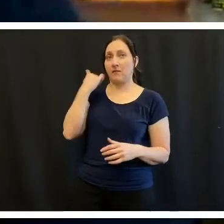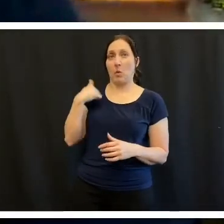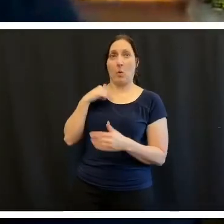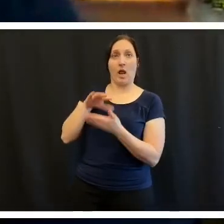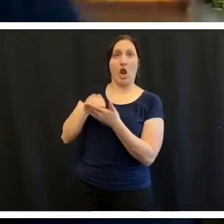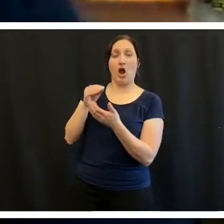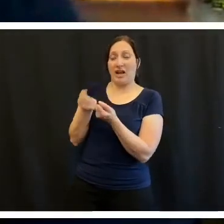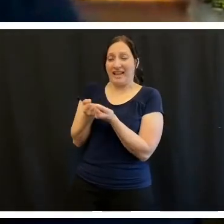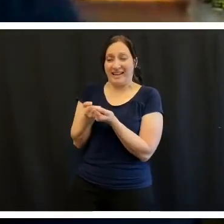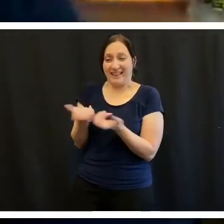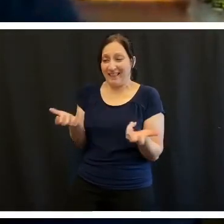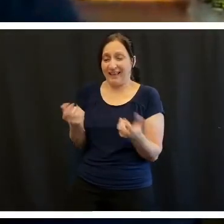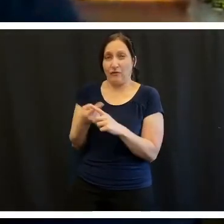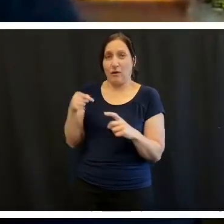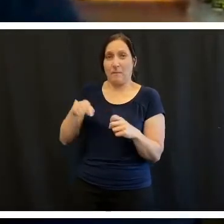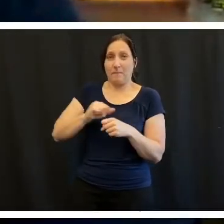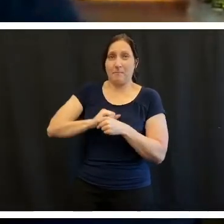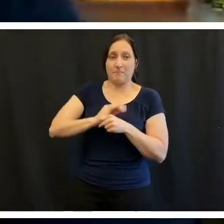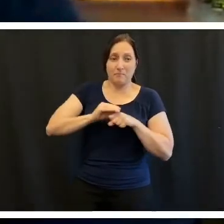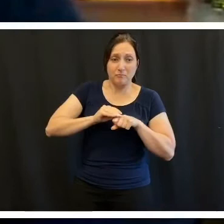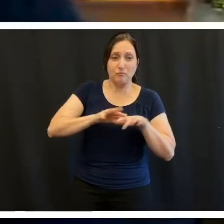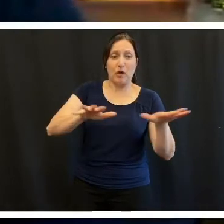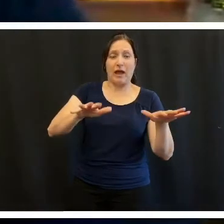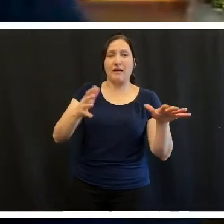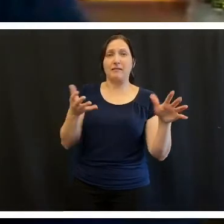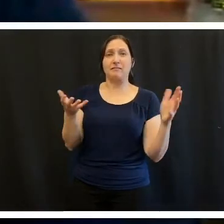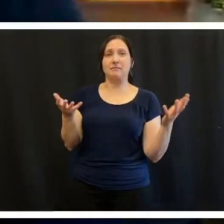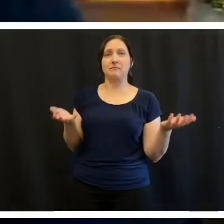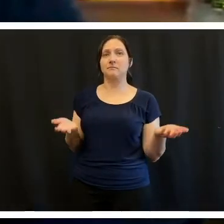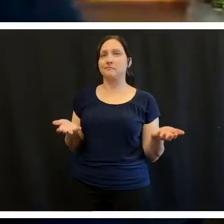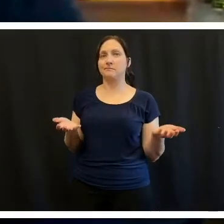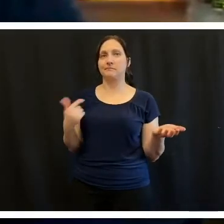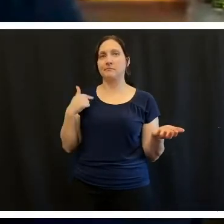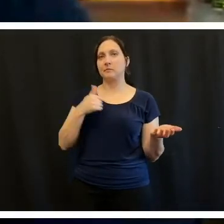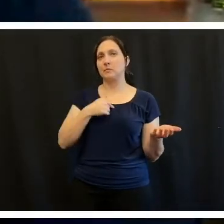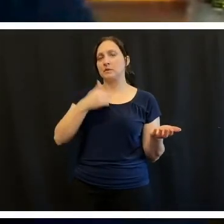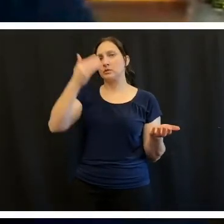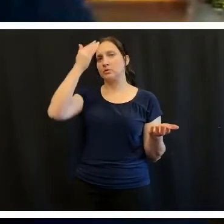I think it's that the essentially of digital technology,